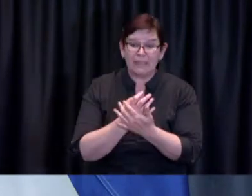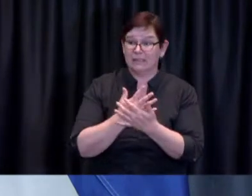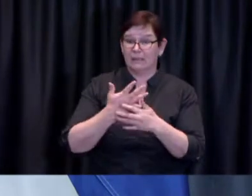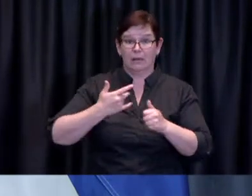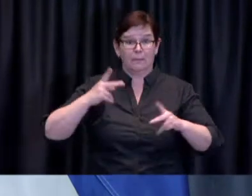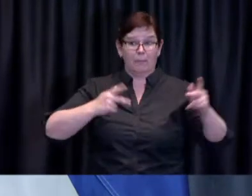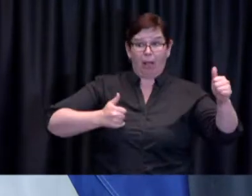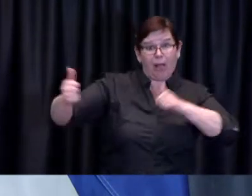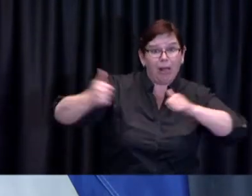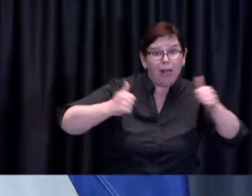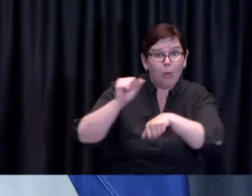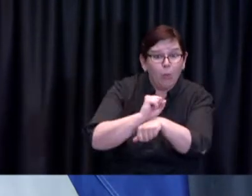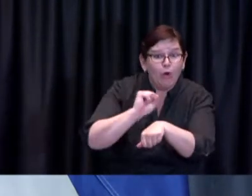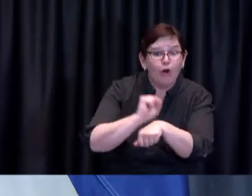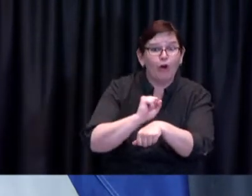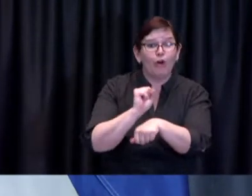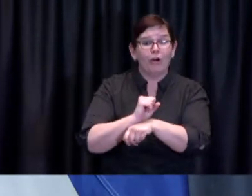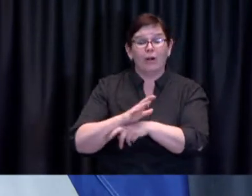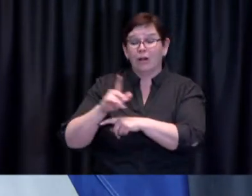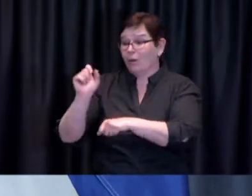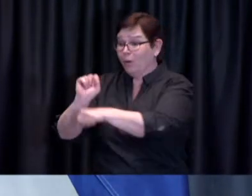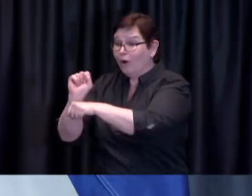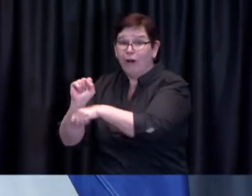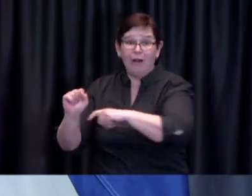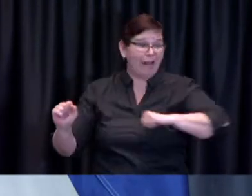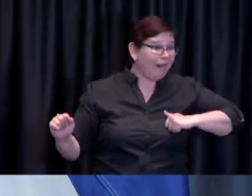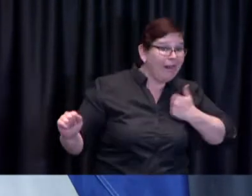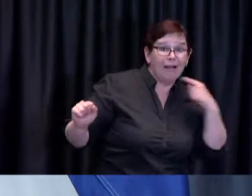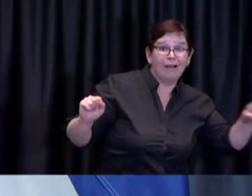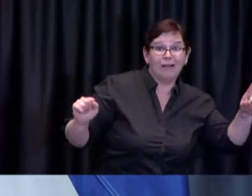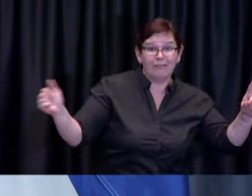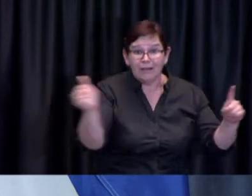mixed messages to them as to what they should do and making available the opportunity for people to